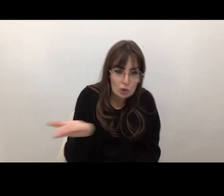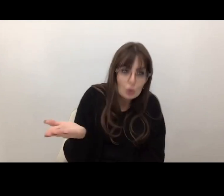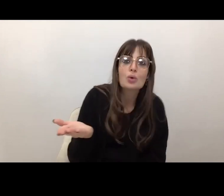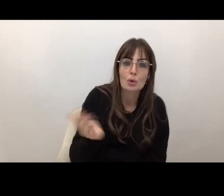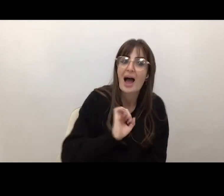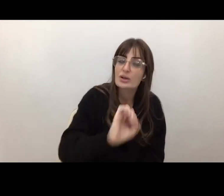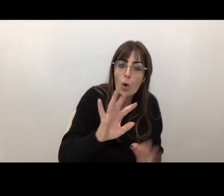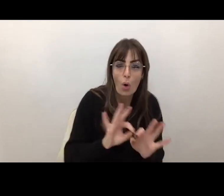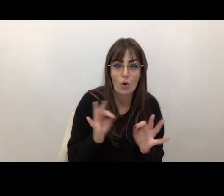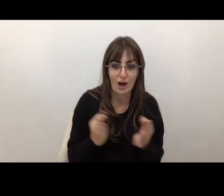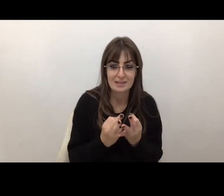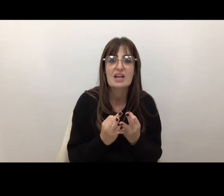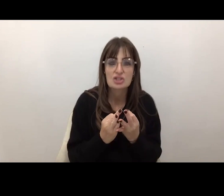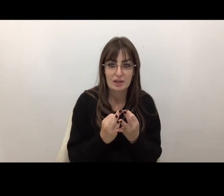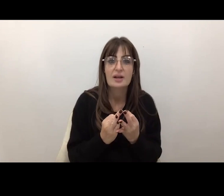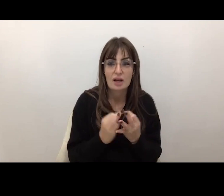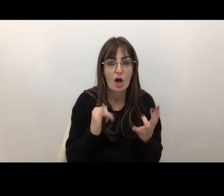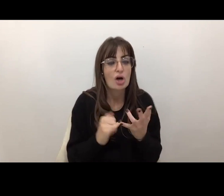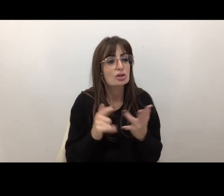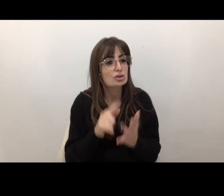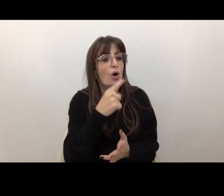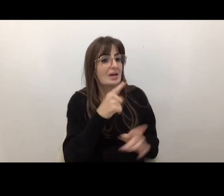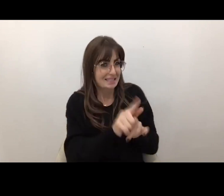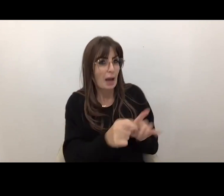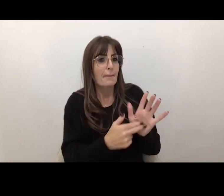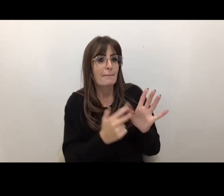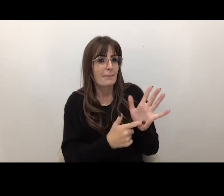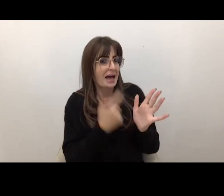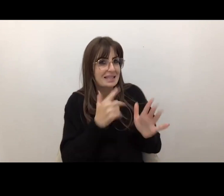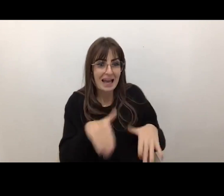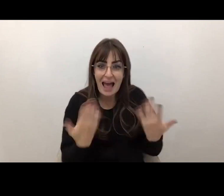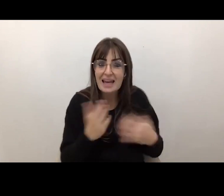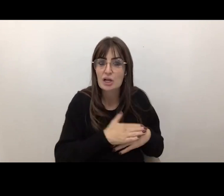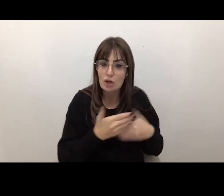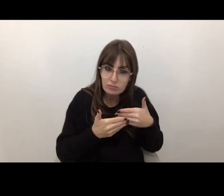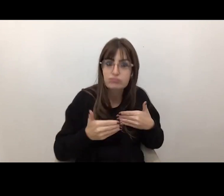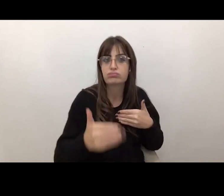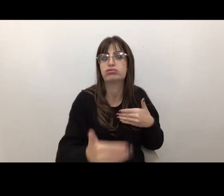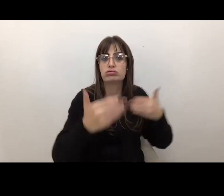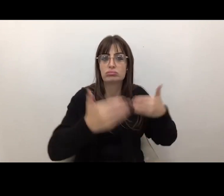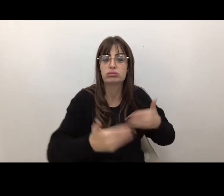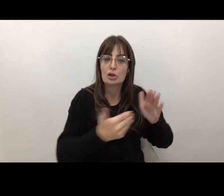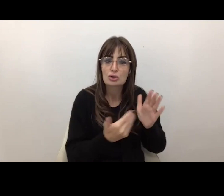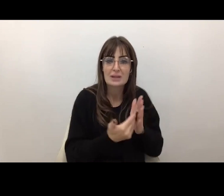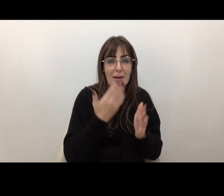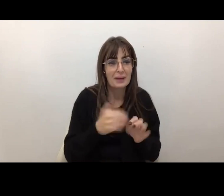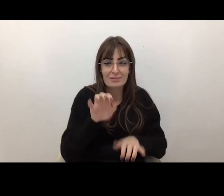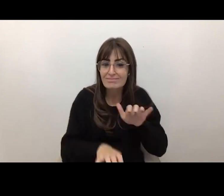organisation. As Matt said, at any stage during our session today, please put your questions in